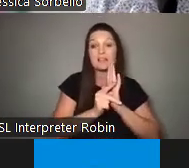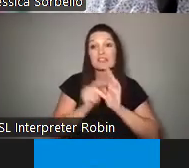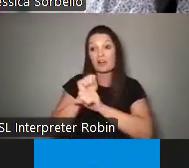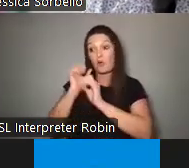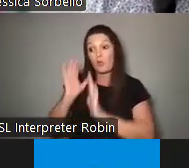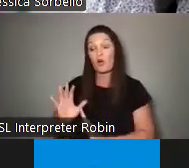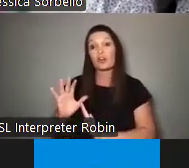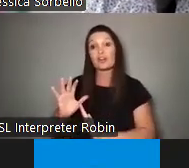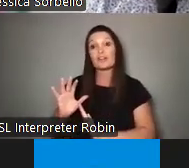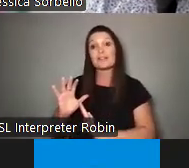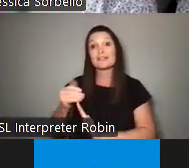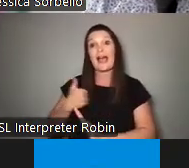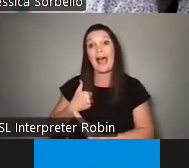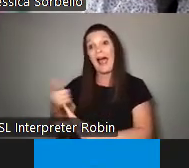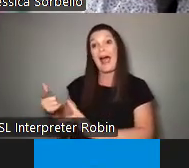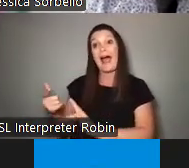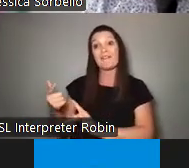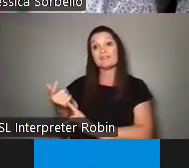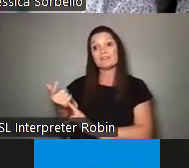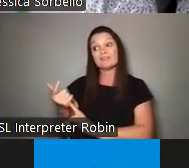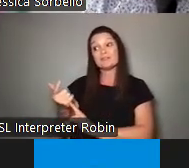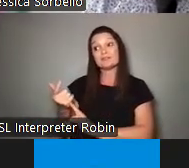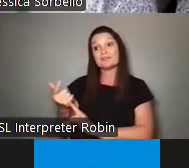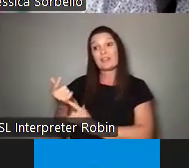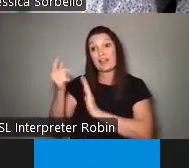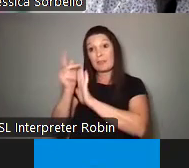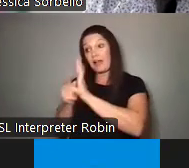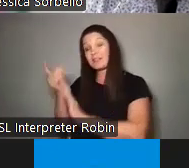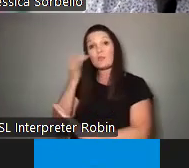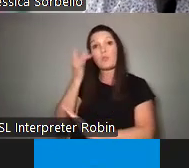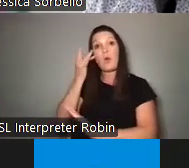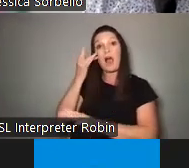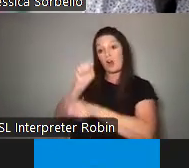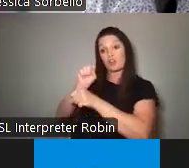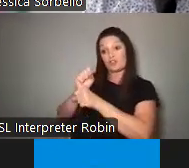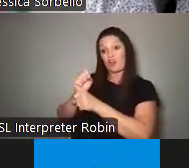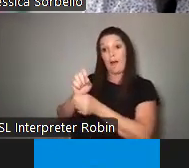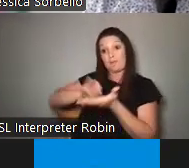between shifts. They might send her for a test and then you need to think about those things.